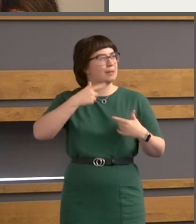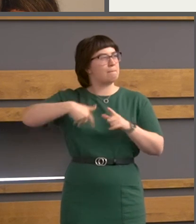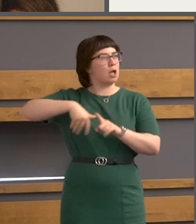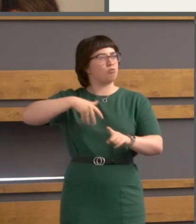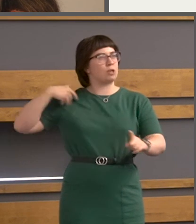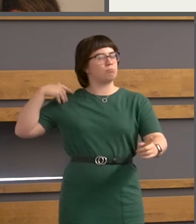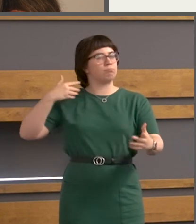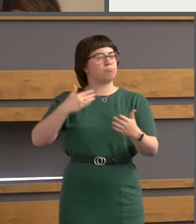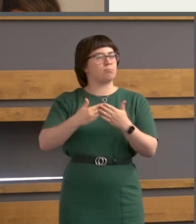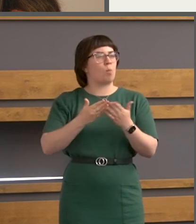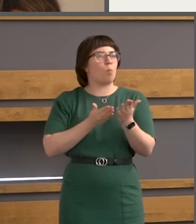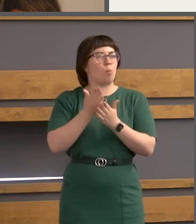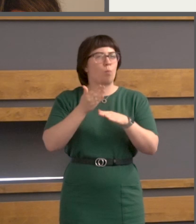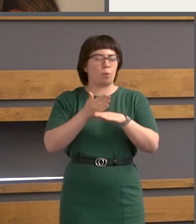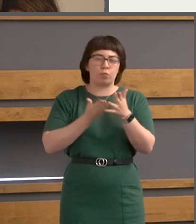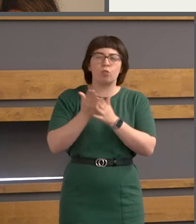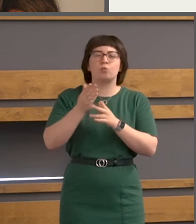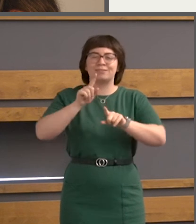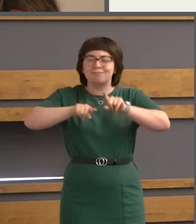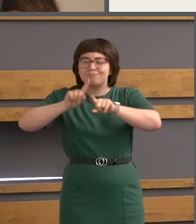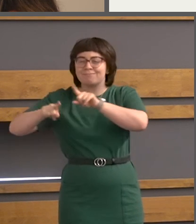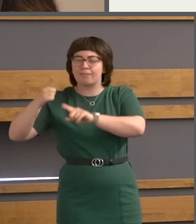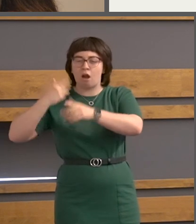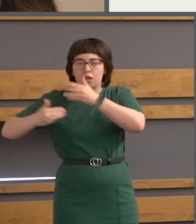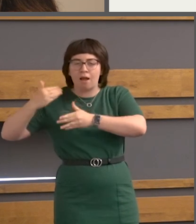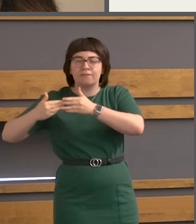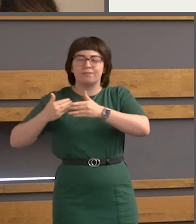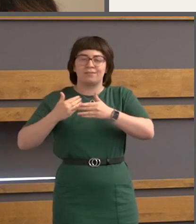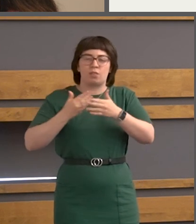as I'm working through archives like this or I'm working through...